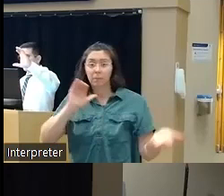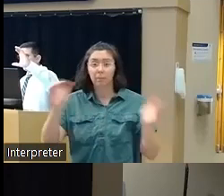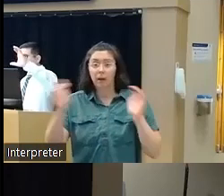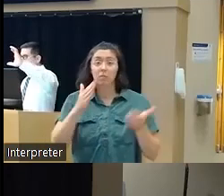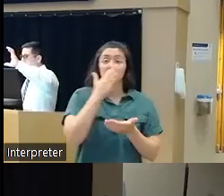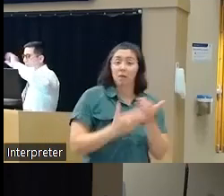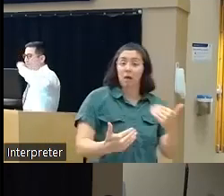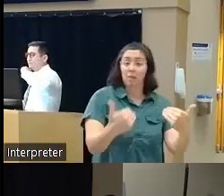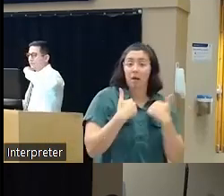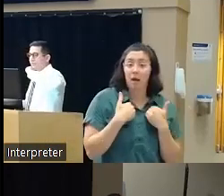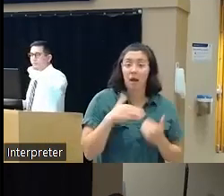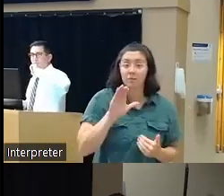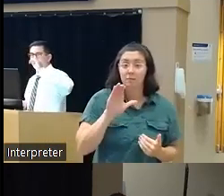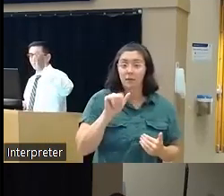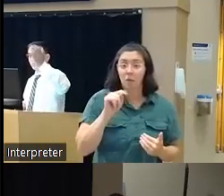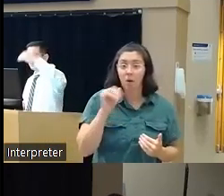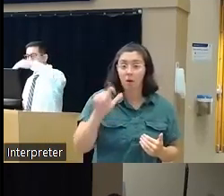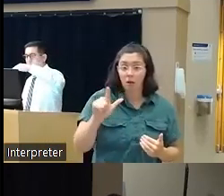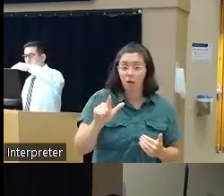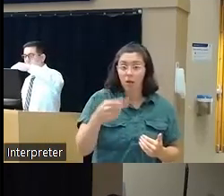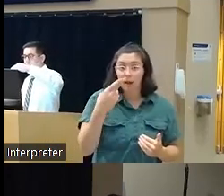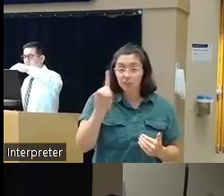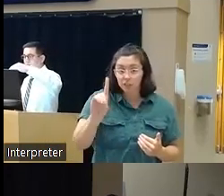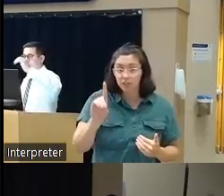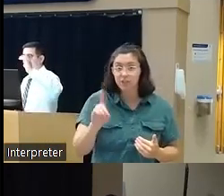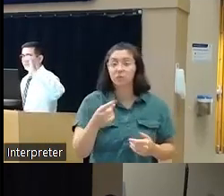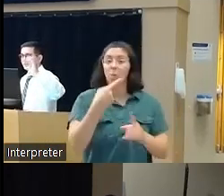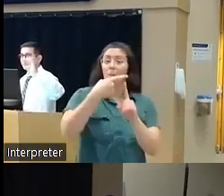received cathodal inhibitory stimulation and then they were crossed over after a month to